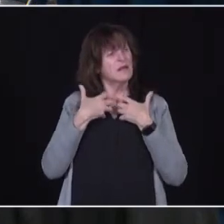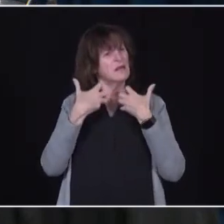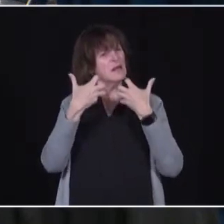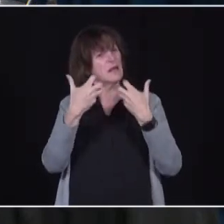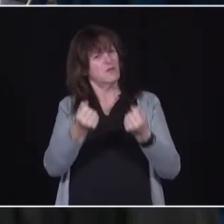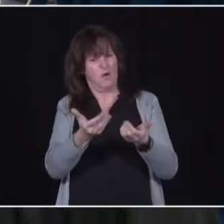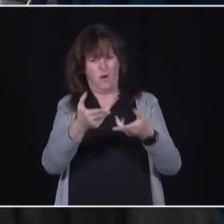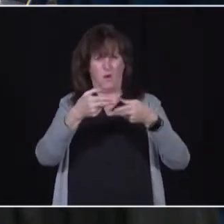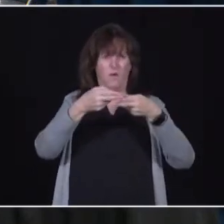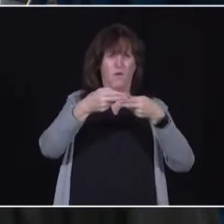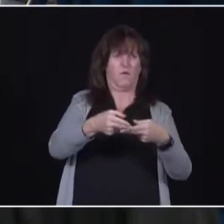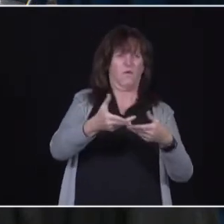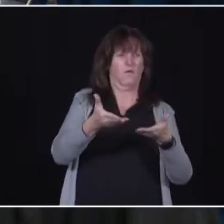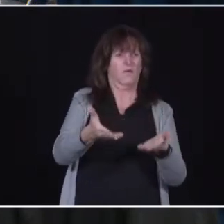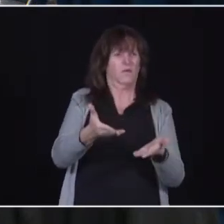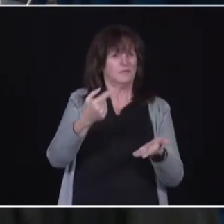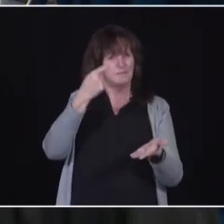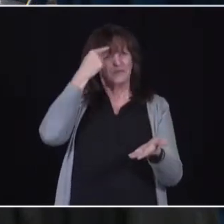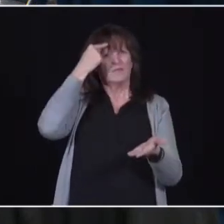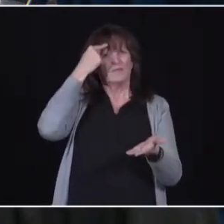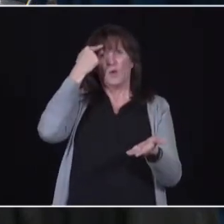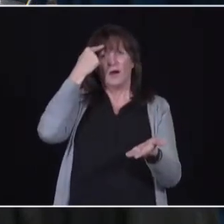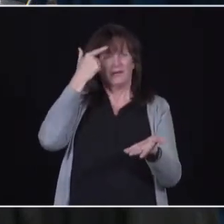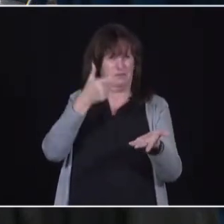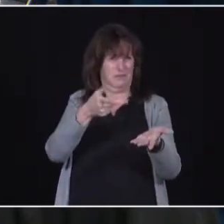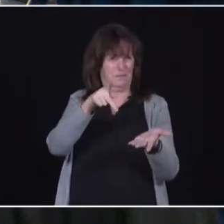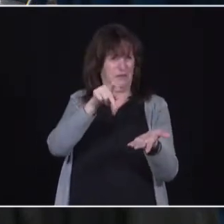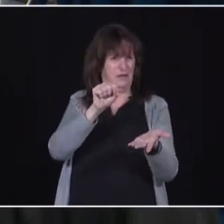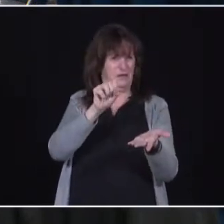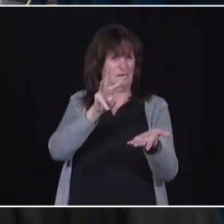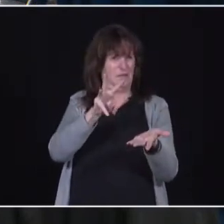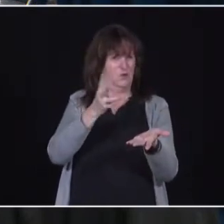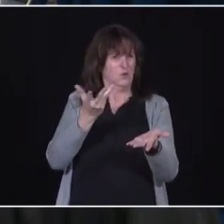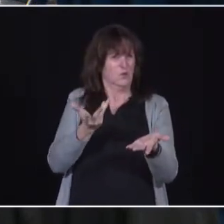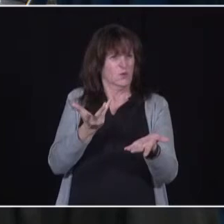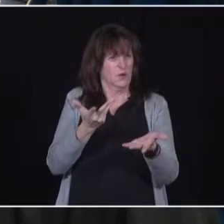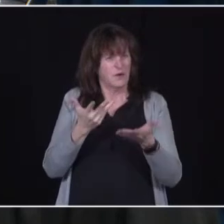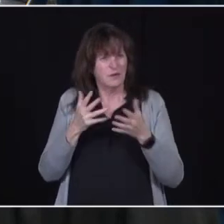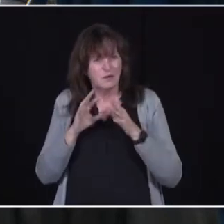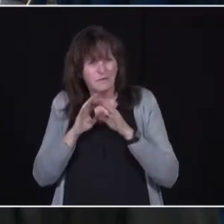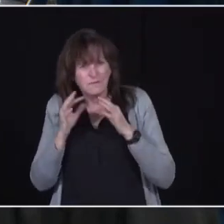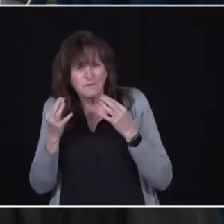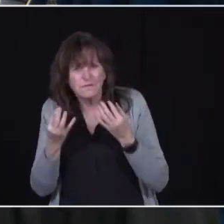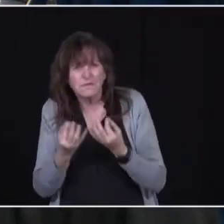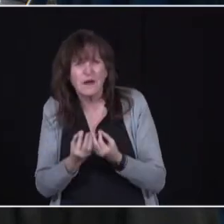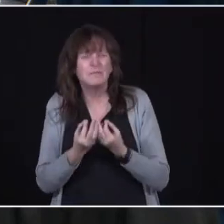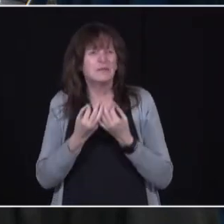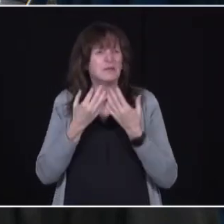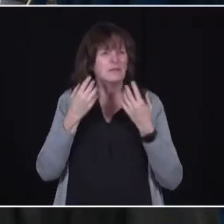Residents and their families repeatedly expressed how important they are in their daily lives. Having worked as a family physician